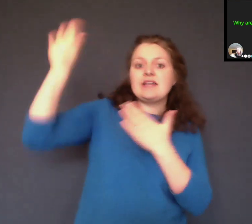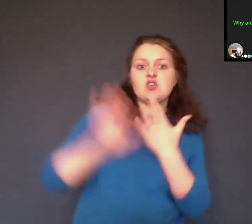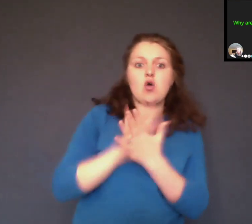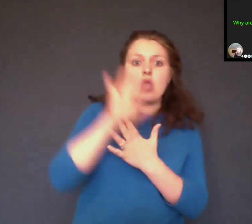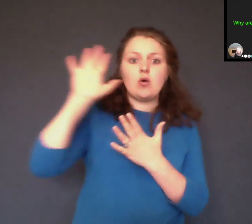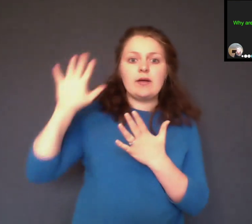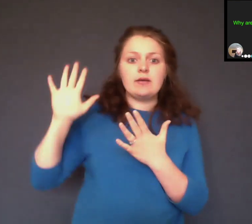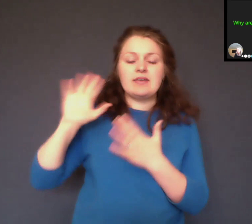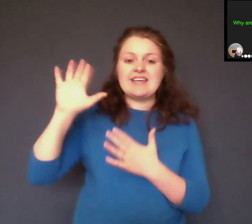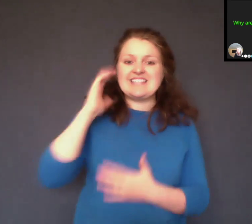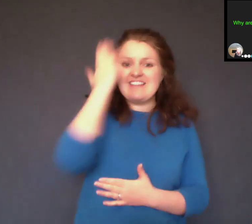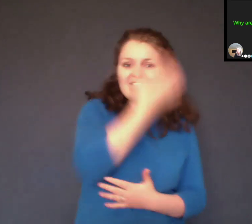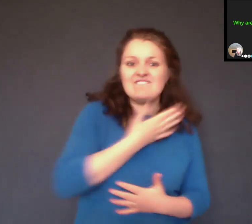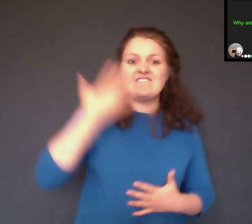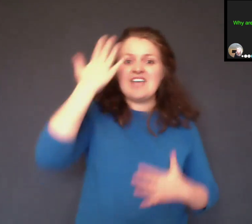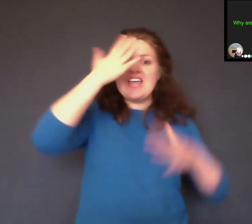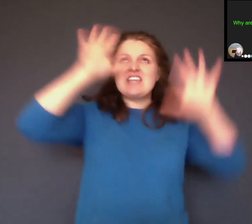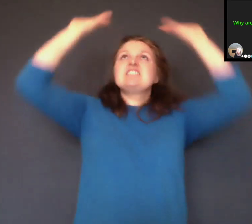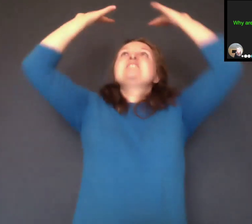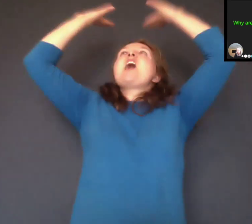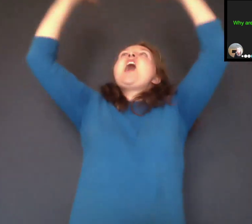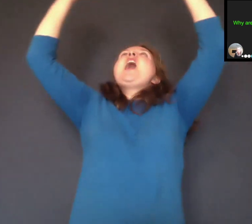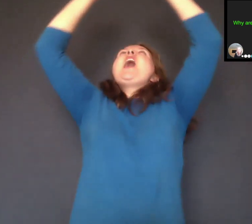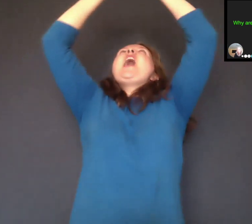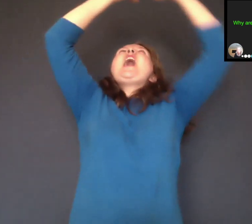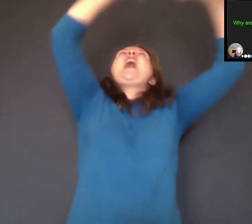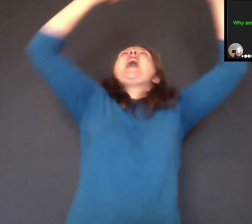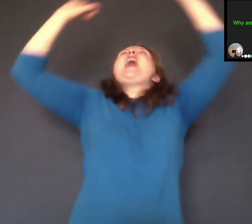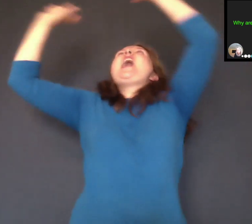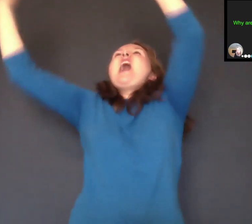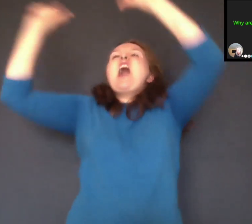his face was spread over the entire roof his features horribly distorted